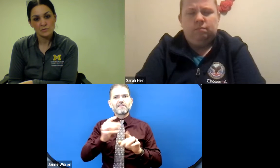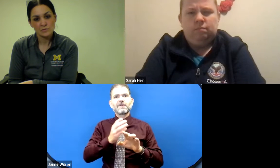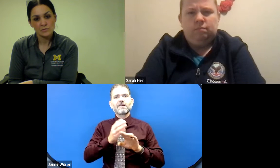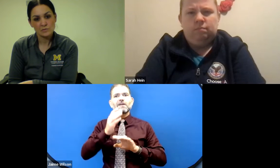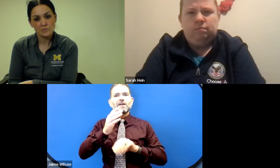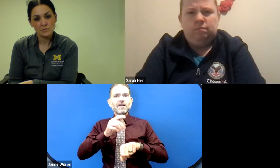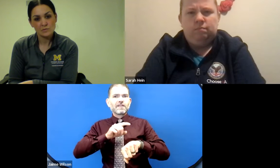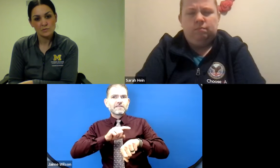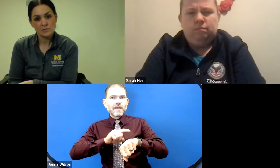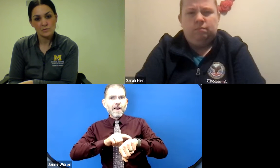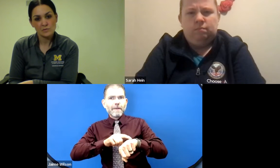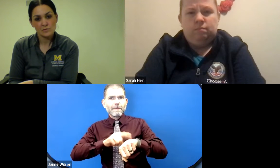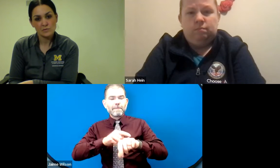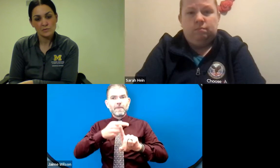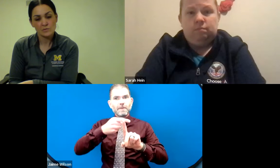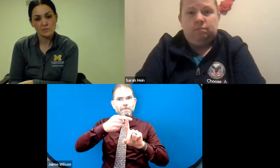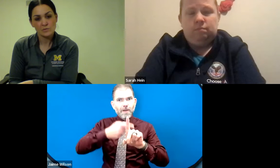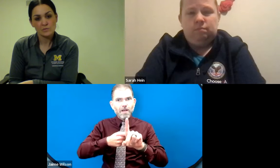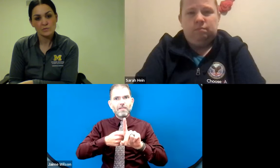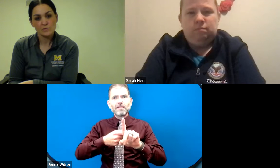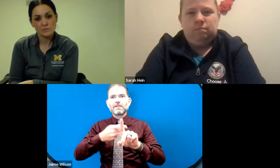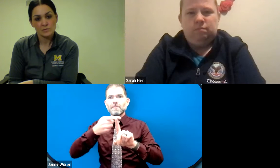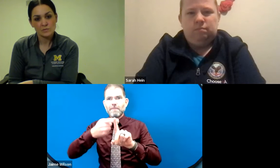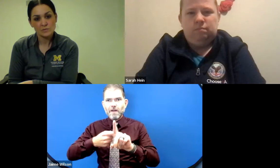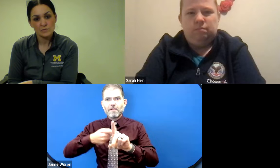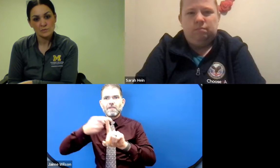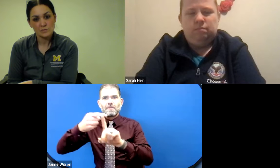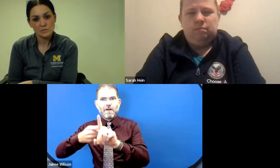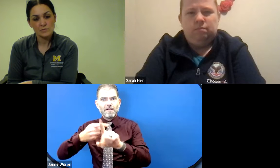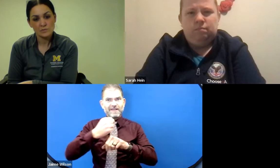ASL Interpreter: dimension, tends to happen ASL Interpreter: over time.